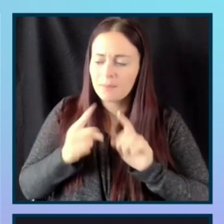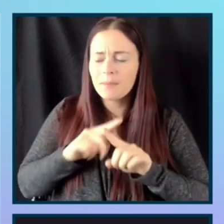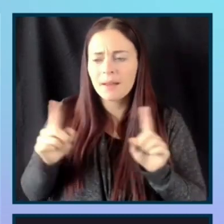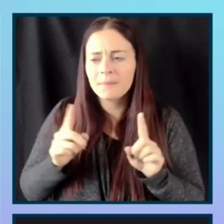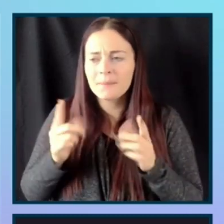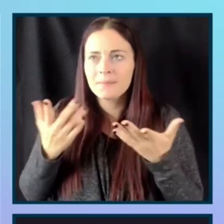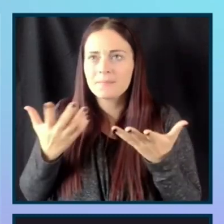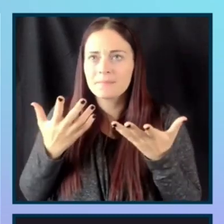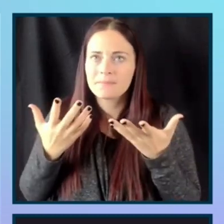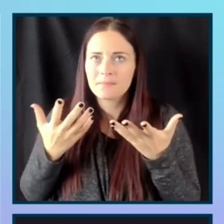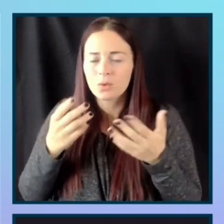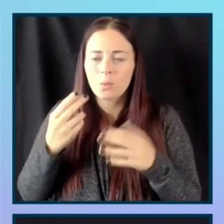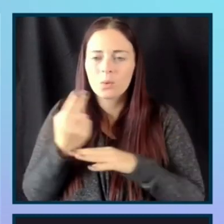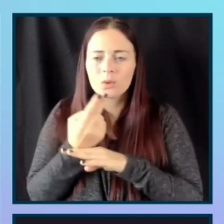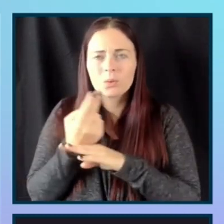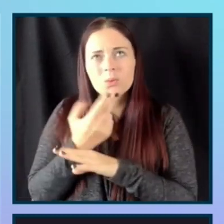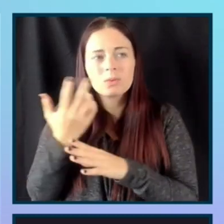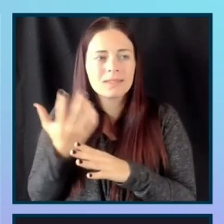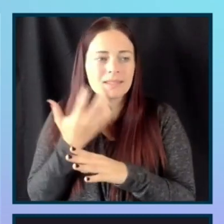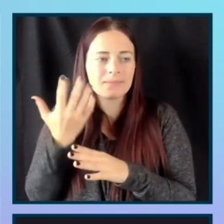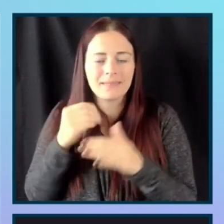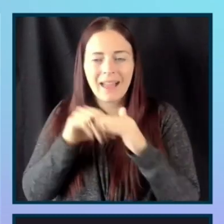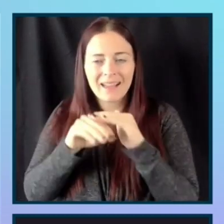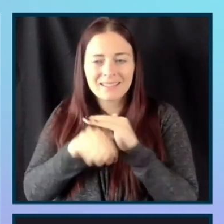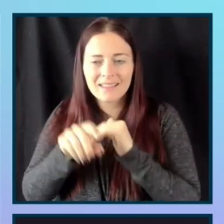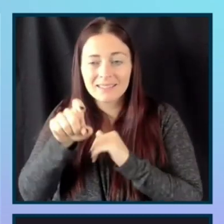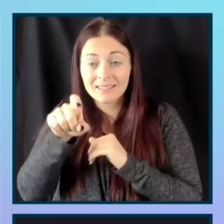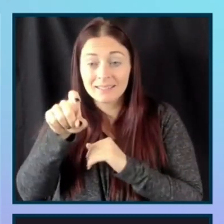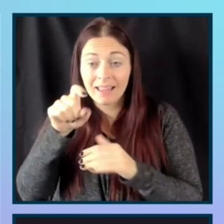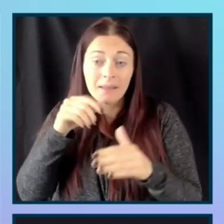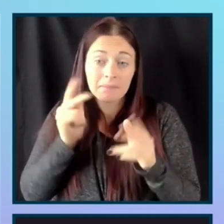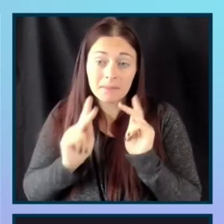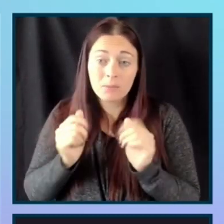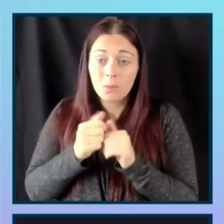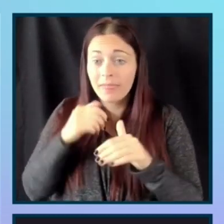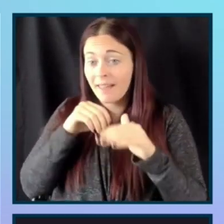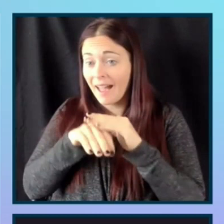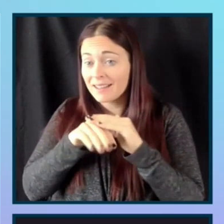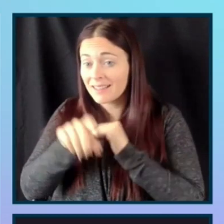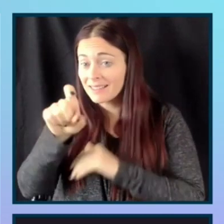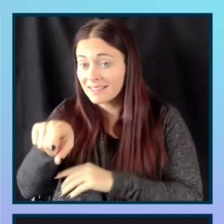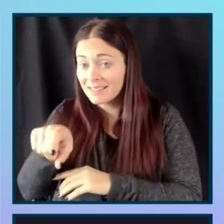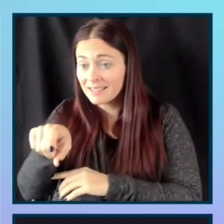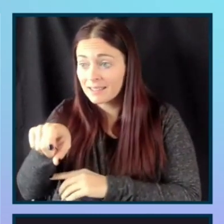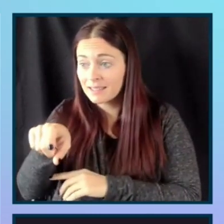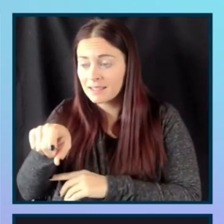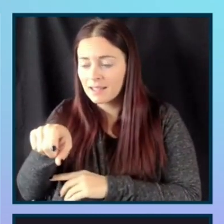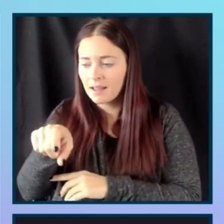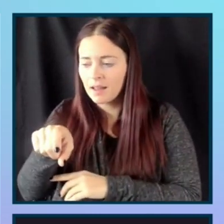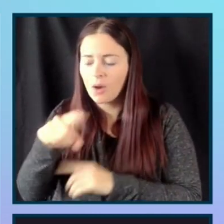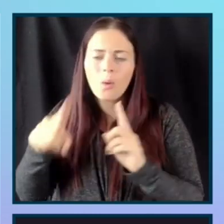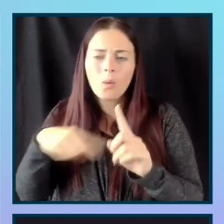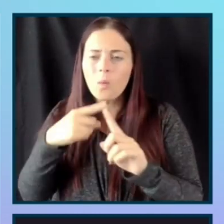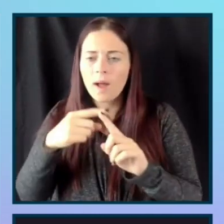with access needs, who are touching upon your site or working or trying to use it.